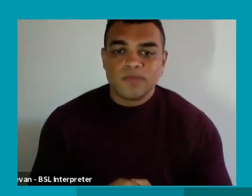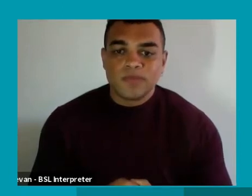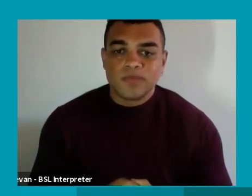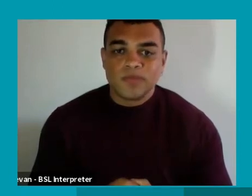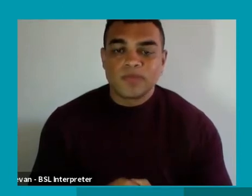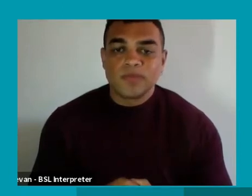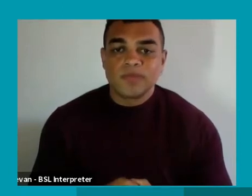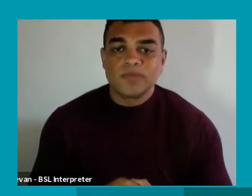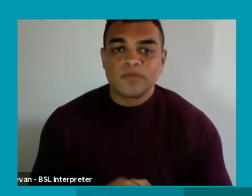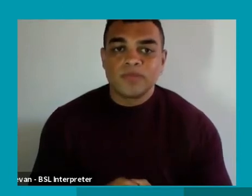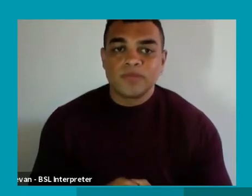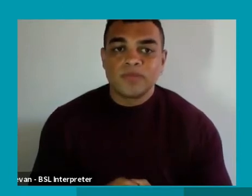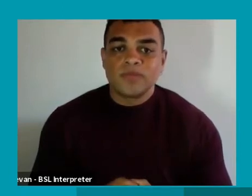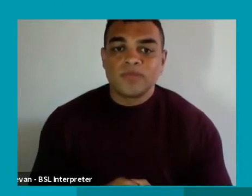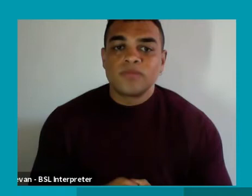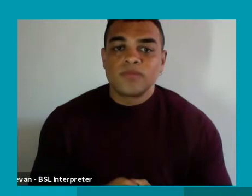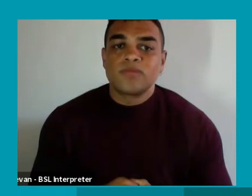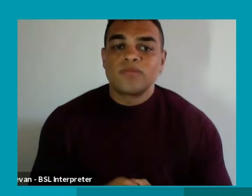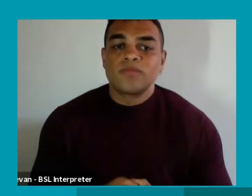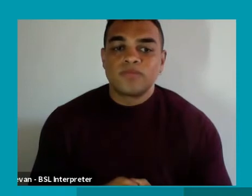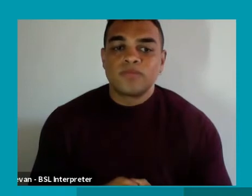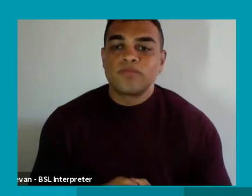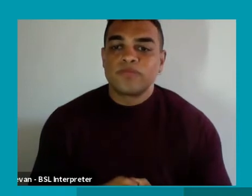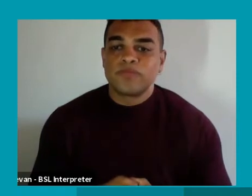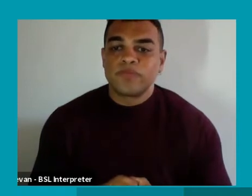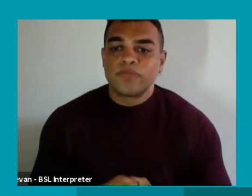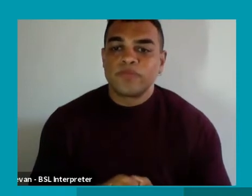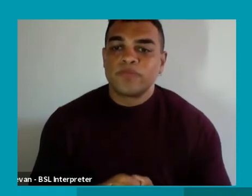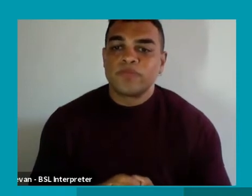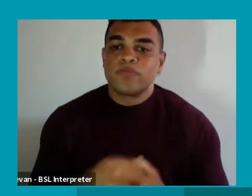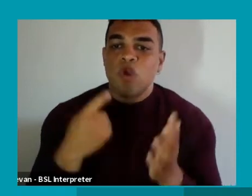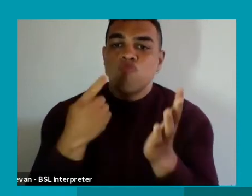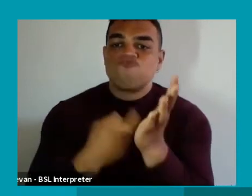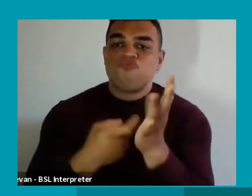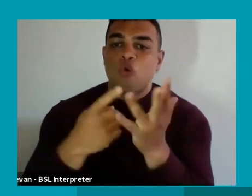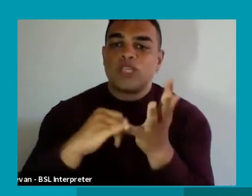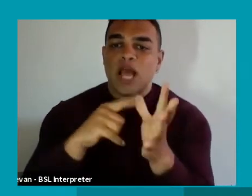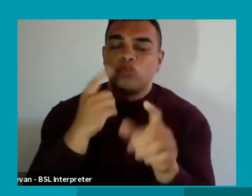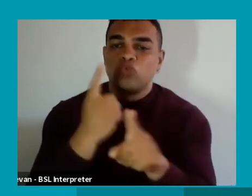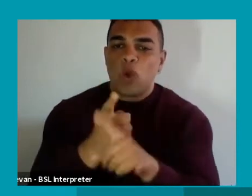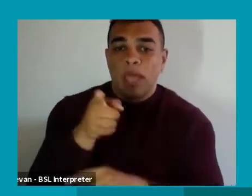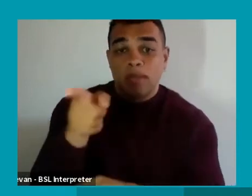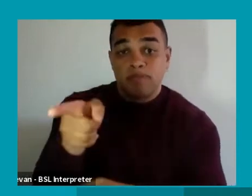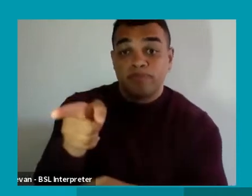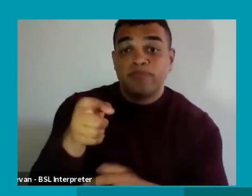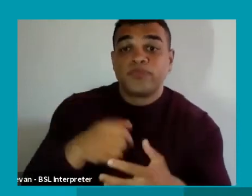So handing over to Rosa for our opening poll. Thank you Tammy. So really interesting question. What barriers are you up against